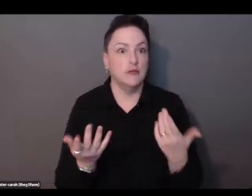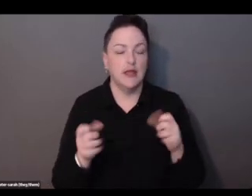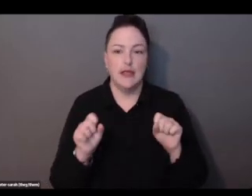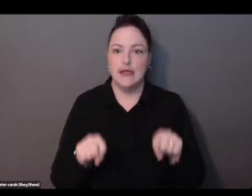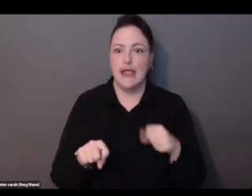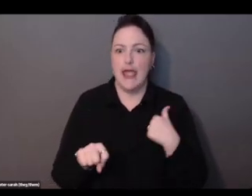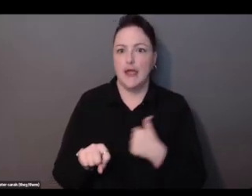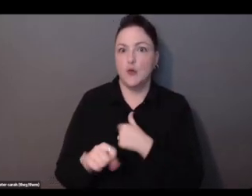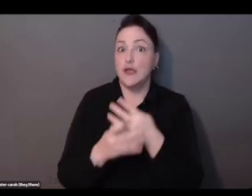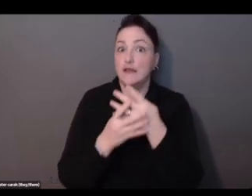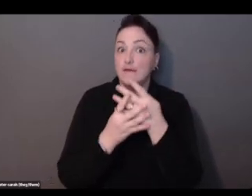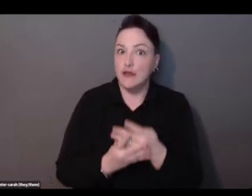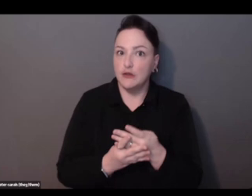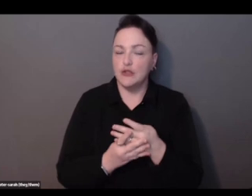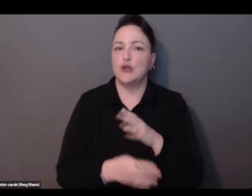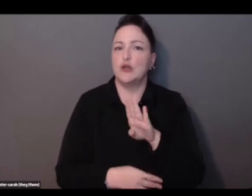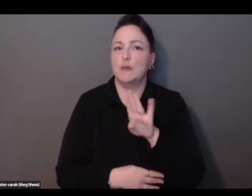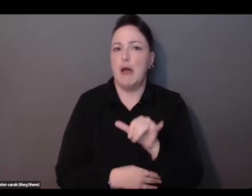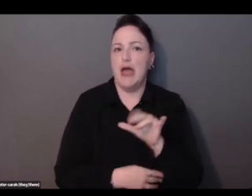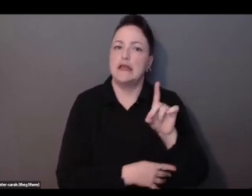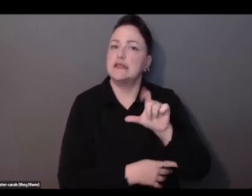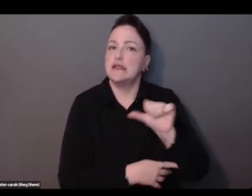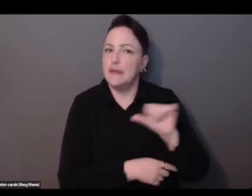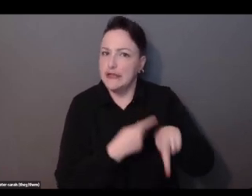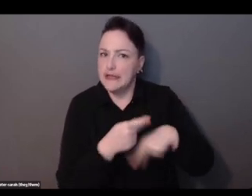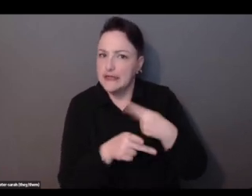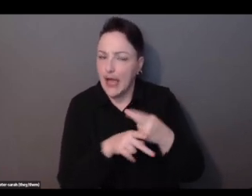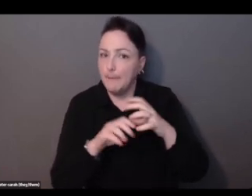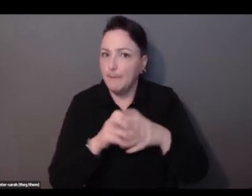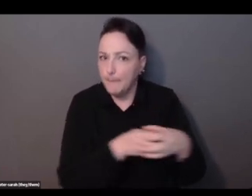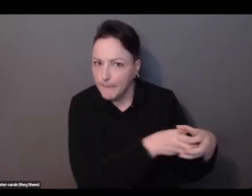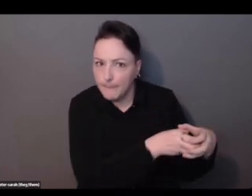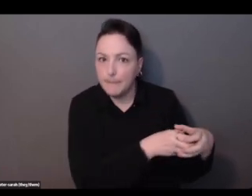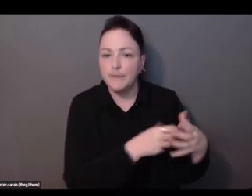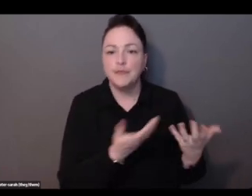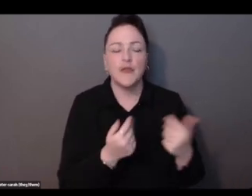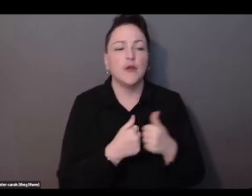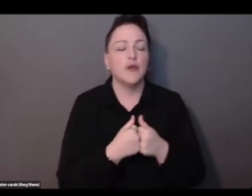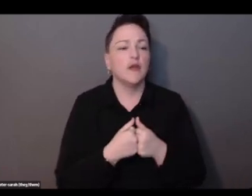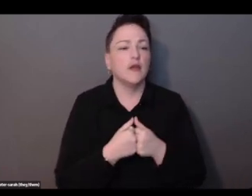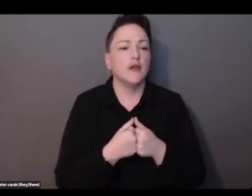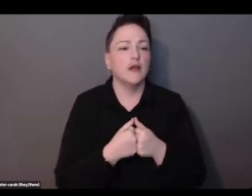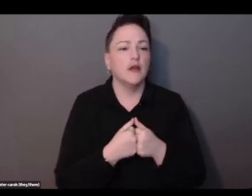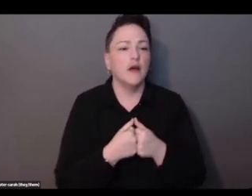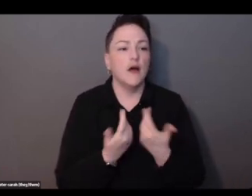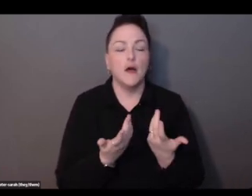by disability type or look separately. Why do we combine self care and